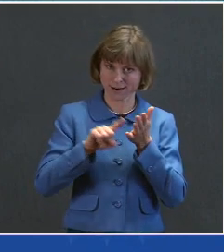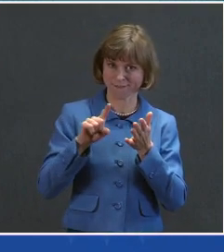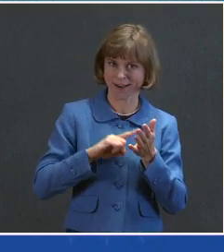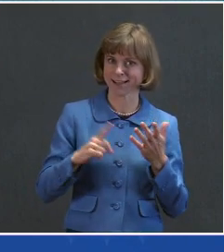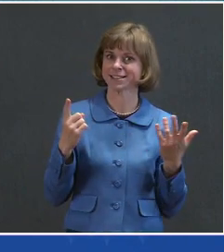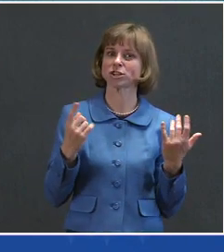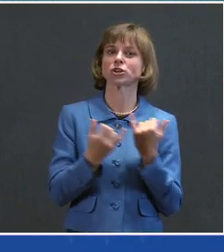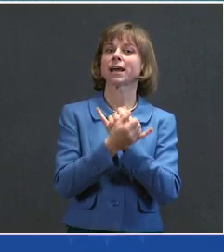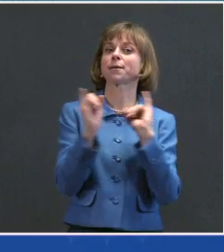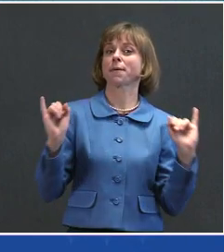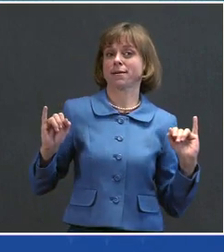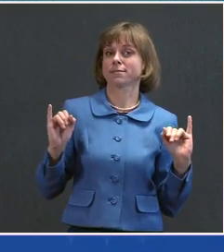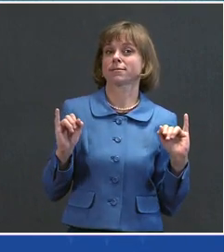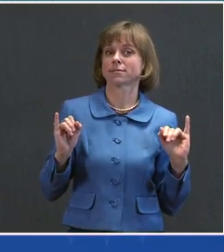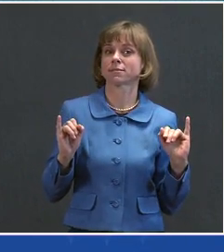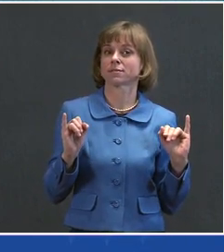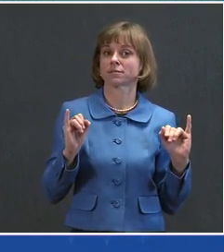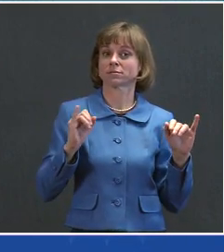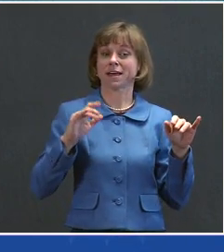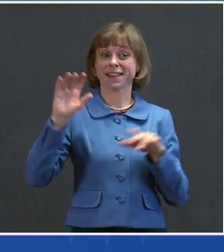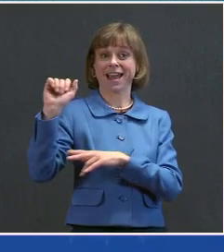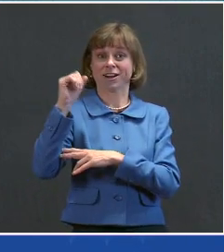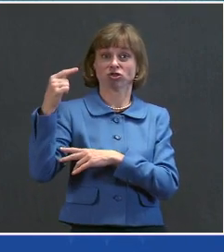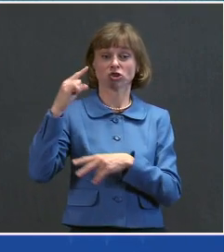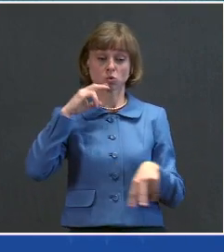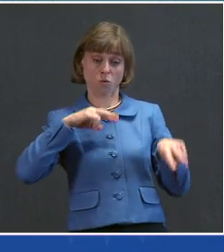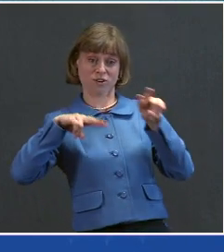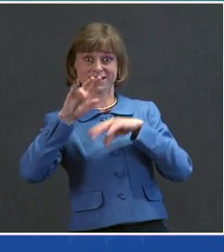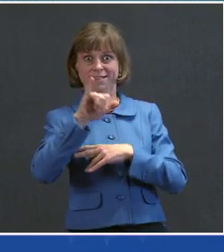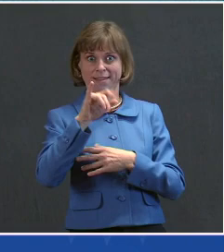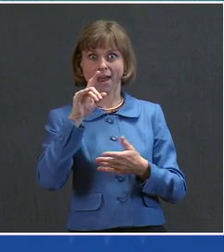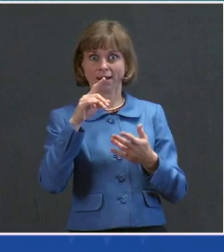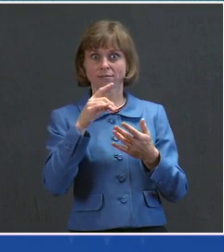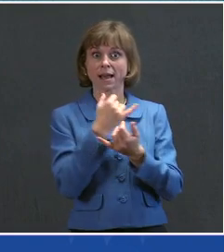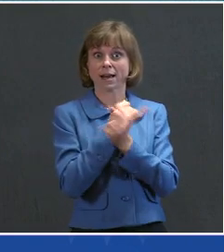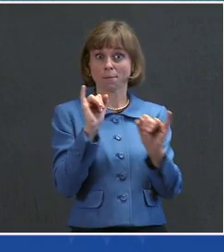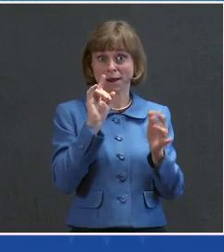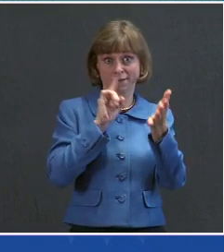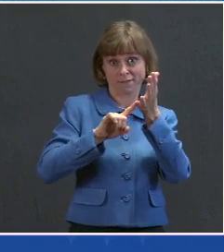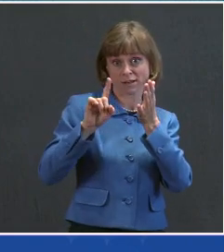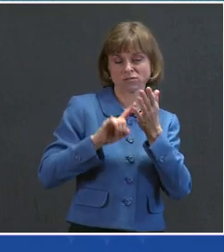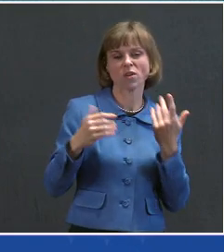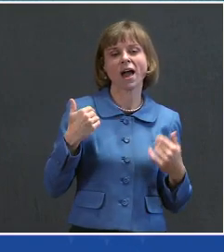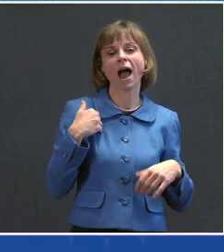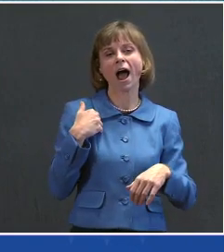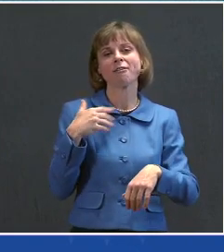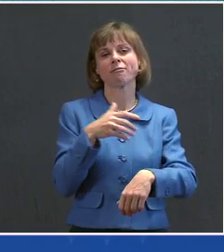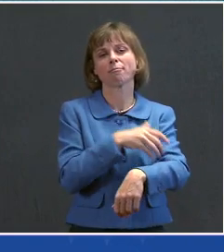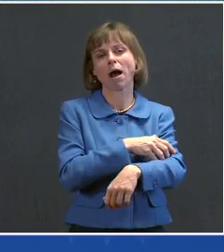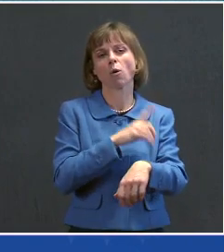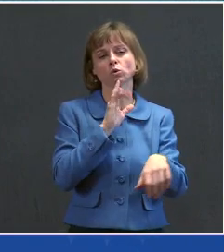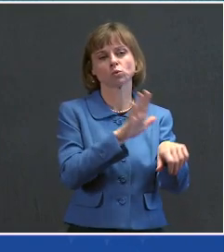that's over -- being overseen by the attorney general, and -- which has subpoena power. And we certainly support that moving forward.